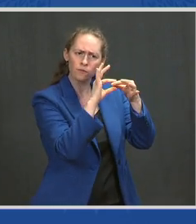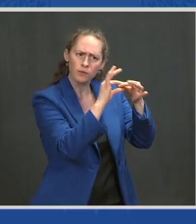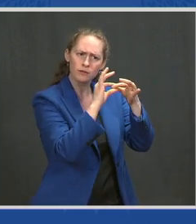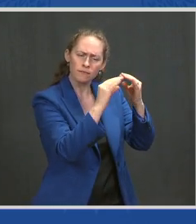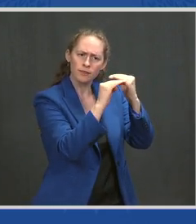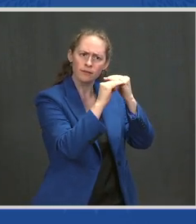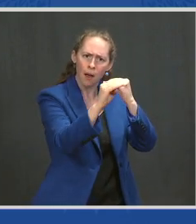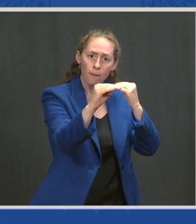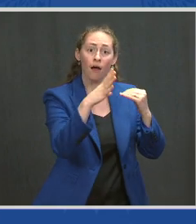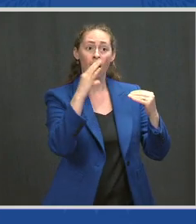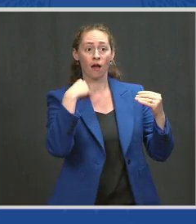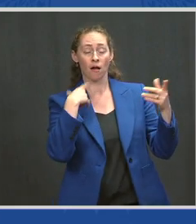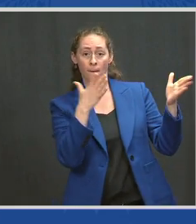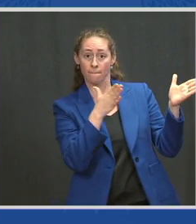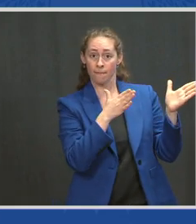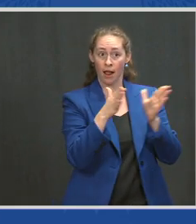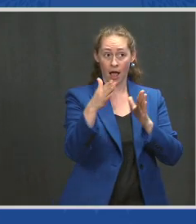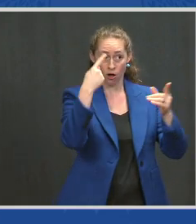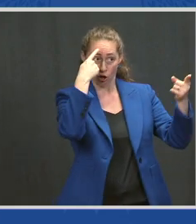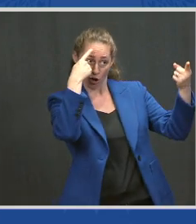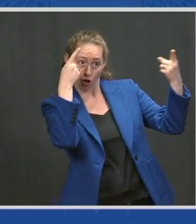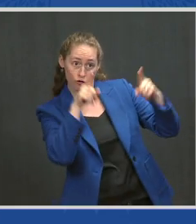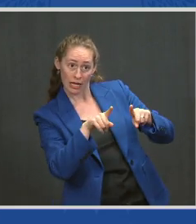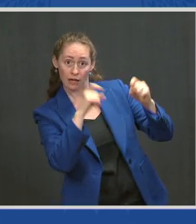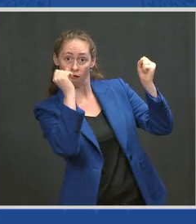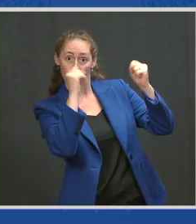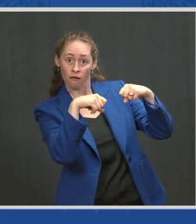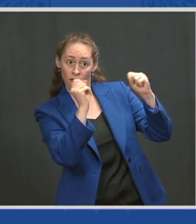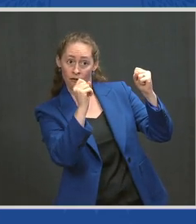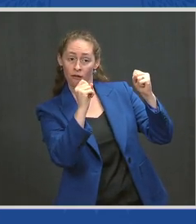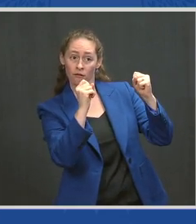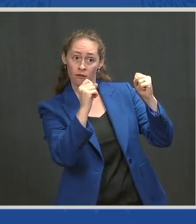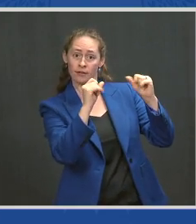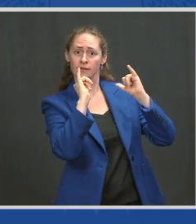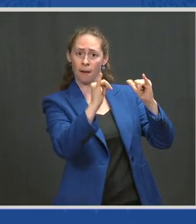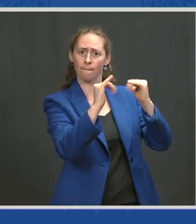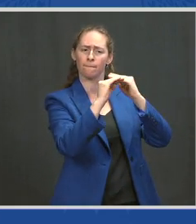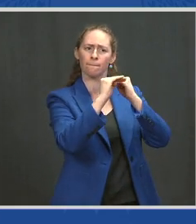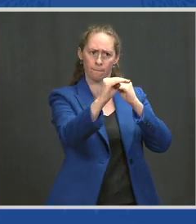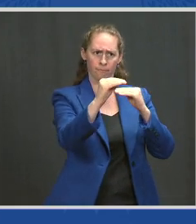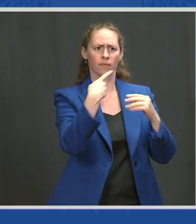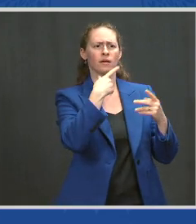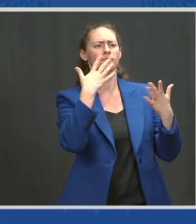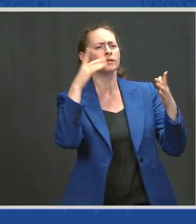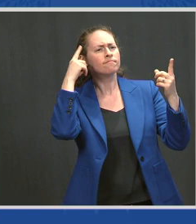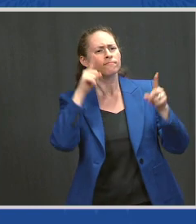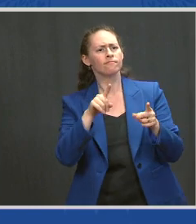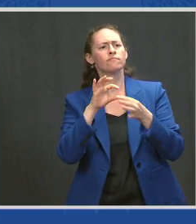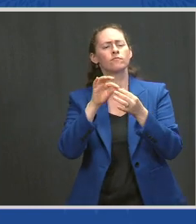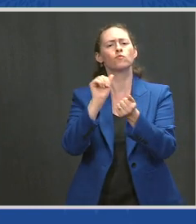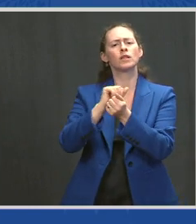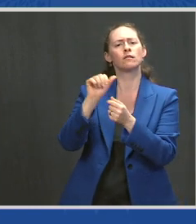We discussed in detail the next steps our countries need to take on arms control measures -- the steps we need to take to reduce